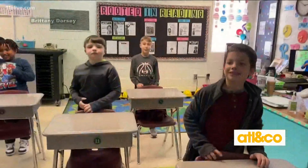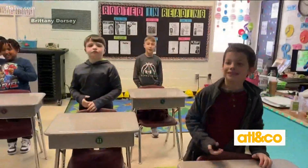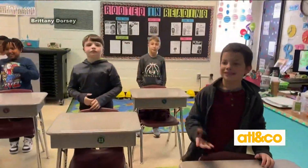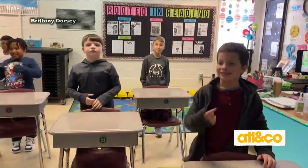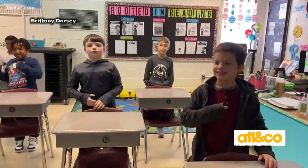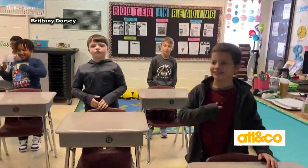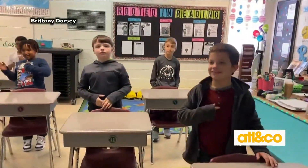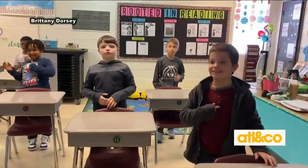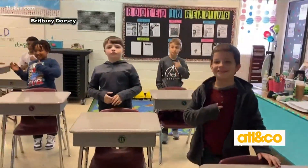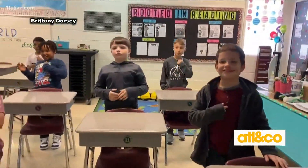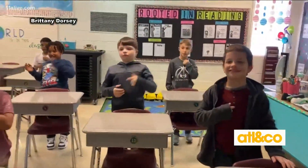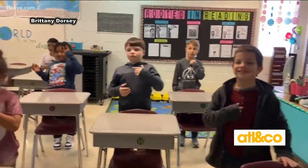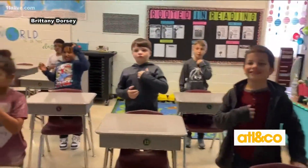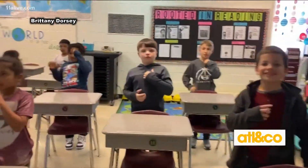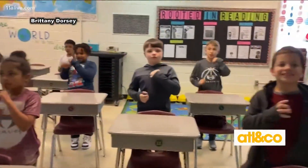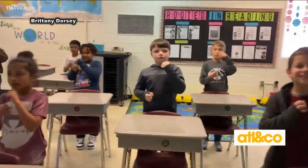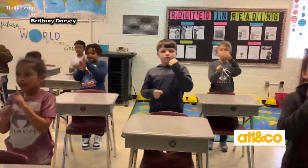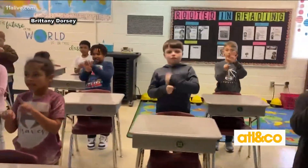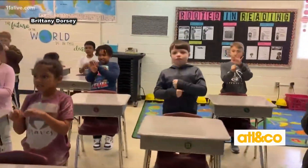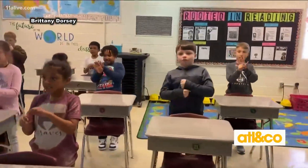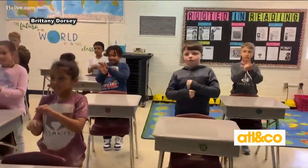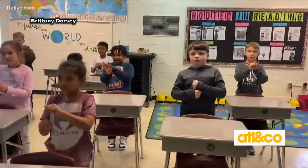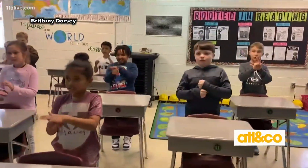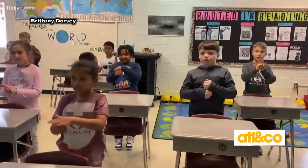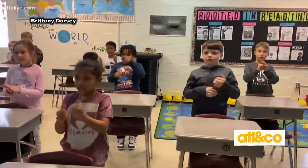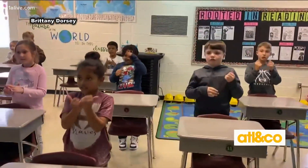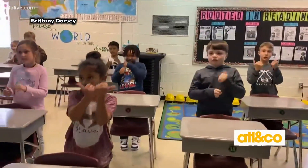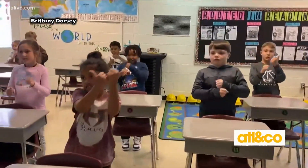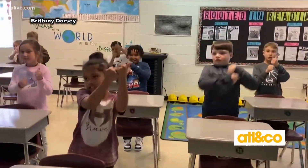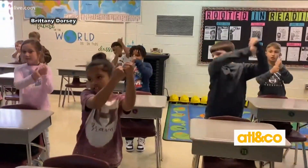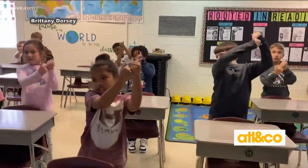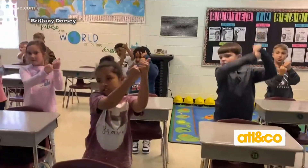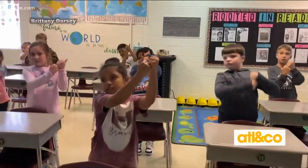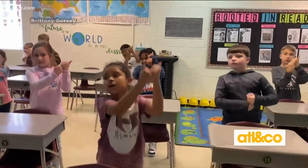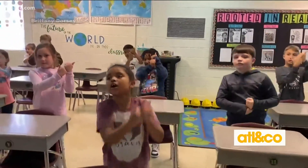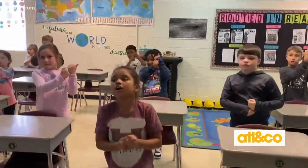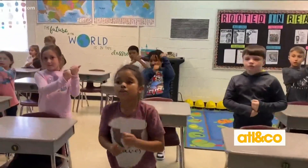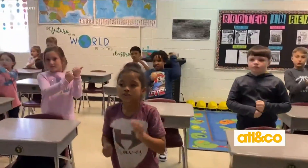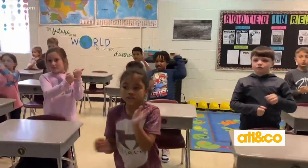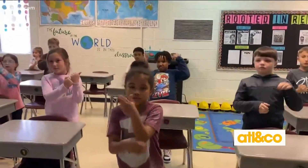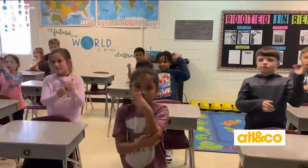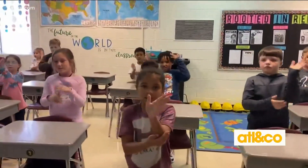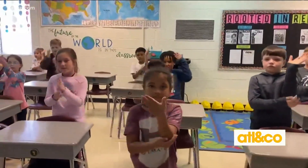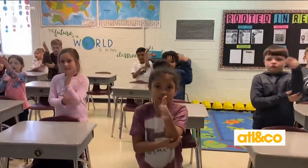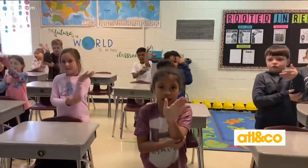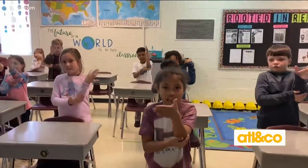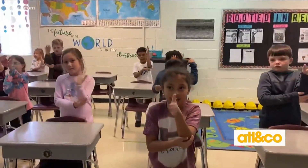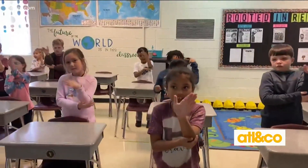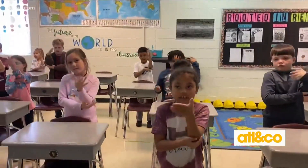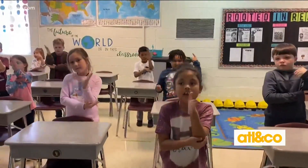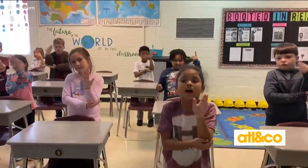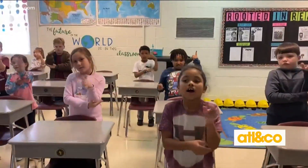CENTRAL HATCHEY ELEMENTARY SCHOOL IN HERD COUNTY CENTRAL HATCHEY ELEMENTARY SCHOOL IN HERD COUNTY DOING CENTRAL HATCHEY ELEMENTARY SCHOOL IN HERD COUNTY DOING THE SCHOOL IN HERD COUNTY DOING THE SCHOOL IN HERD COUNTY DOING THE PLEDGE SCHOOL IN HERD COUNTY DOING THE PLEDGE OF SCHOOL IN HERD COUNTY DOING THE PLEDGE OF ALLEGIANCE SCHOOL IN HERD COUNTY DOING THE PLEDGE OF ALLEGIANCE IN SCHOOL IN HERD COUNTY DOING THE PLEDGE OF ALLEGIANCE IN SIGN PLEDGE OF ALLEGIANCE IN SIGN PLEDGE OF ALLEGIANCE IN SIGN LANGUAGE. LANGUAGE. LANGUAGE. TAKE LANGUAGE. TAKE A LANGUAGE. TAKE A LOOK